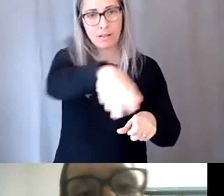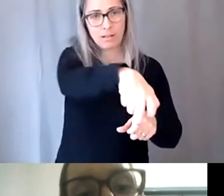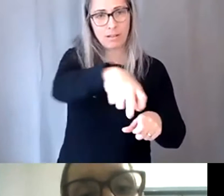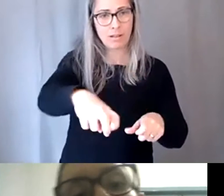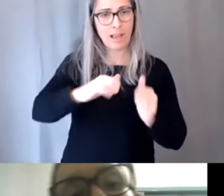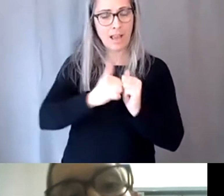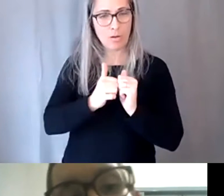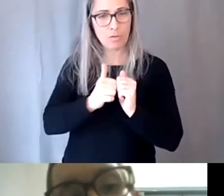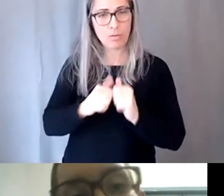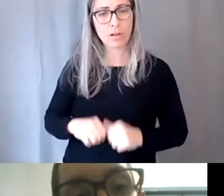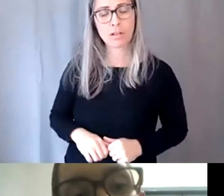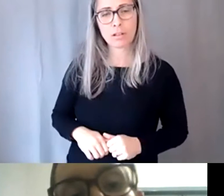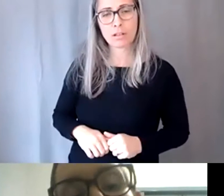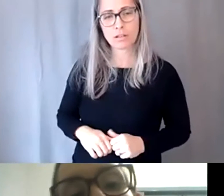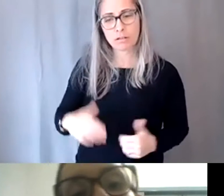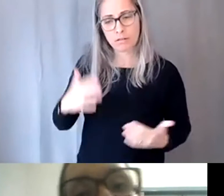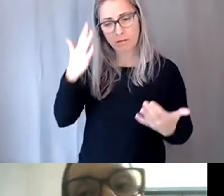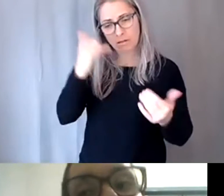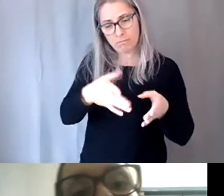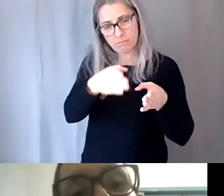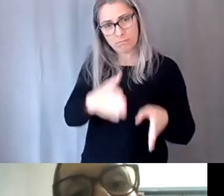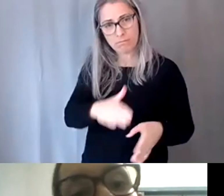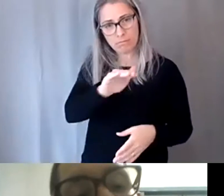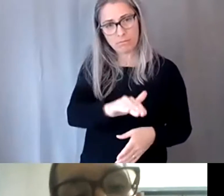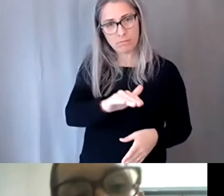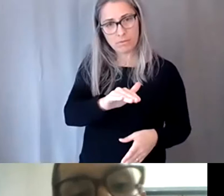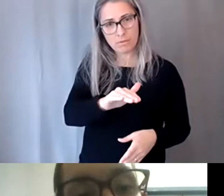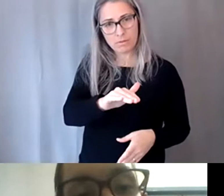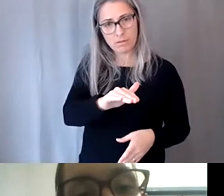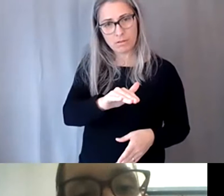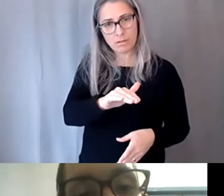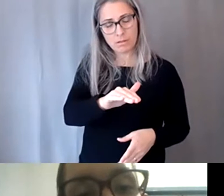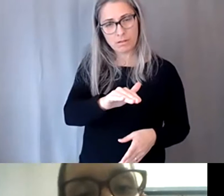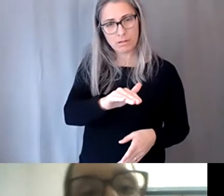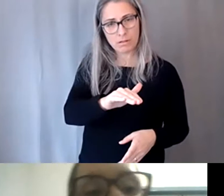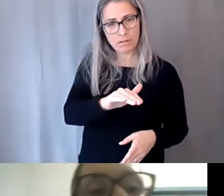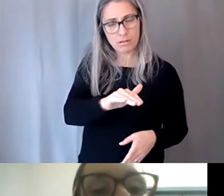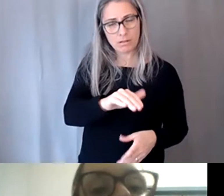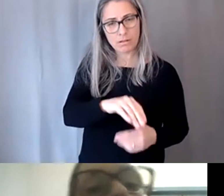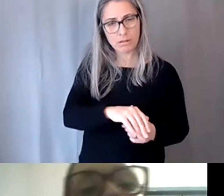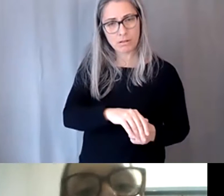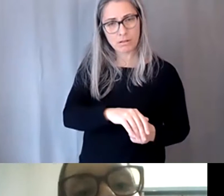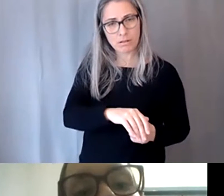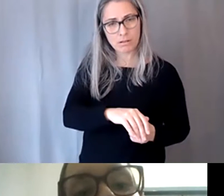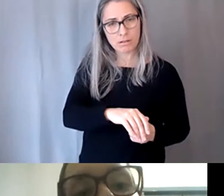was very concerned that they are going to the ground get out of the chair